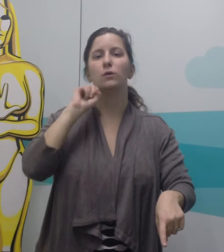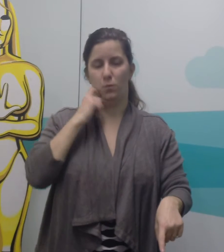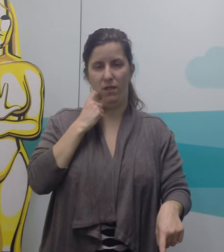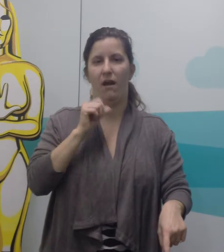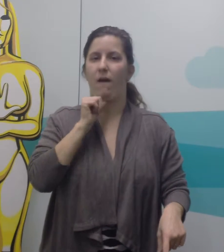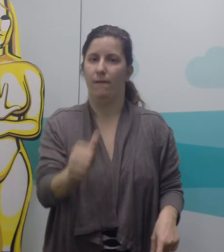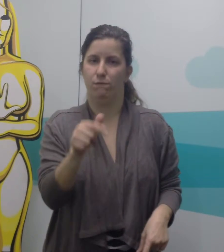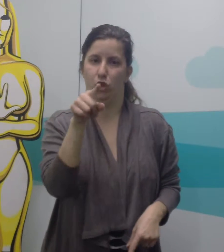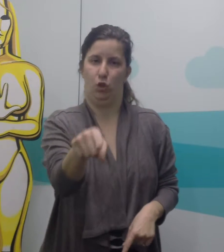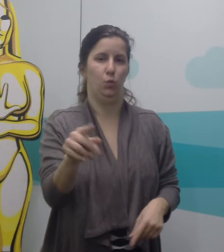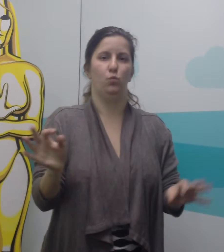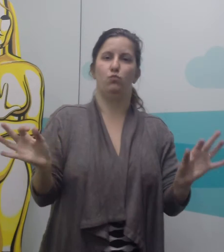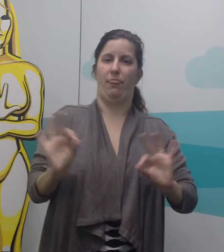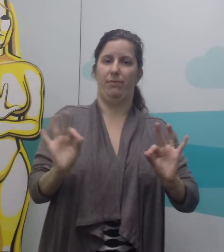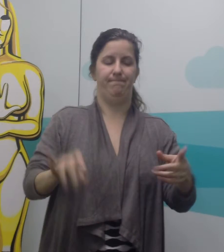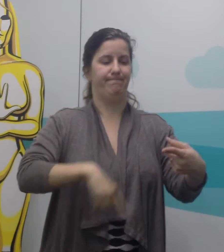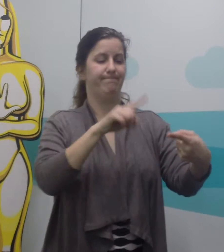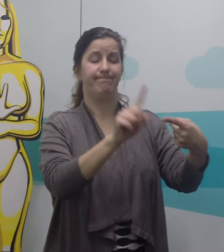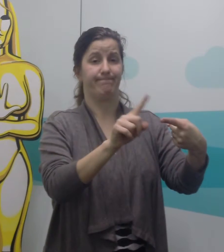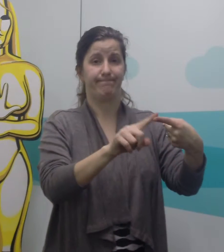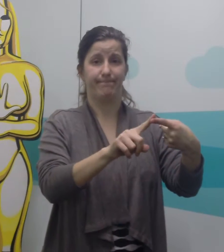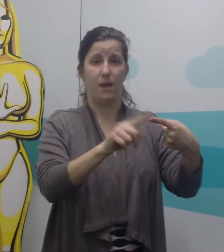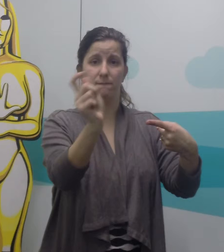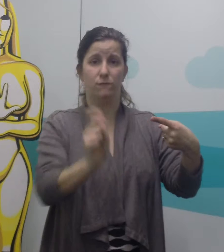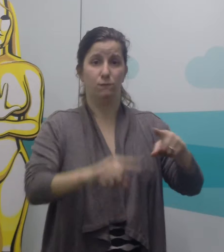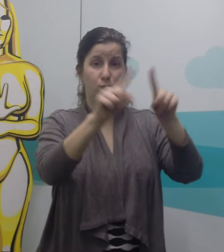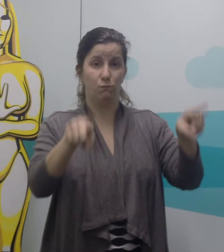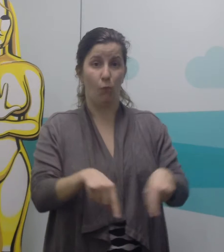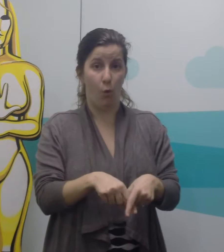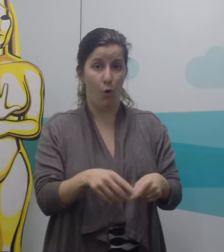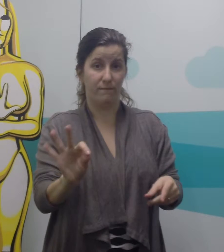Disqualification will happen if: 1. You didn't fill out the form